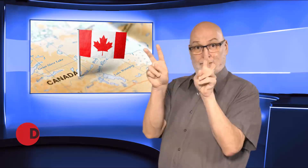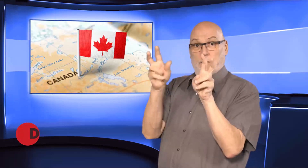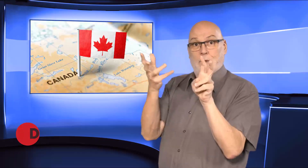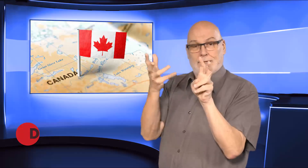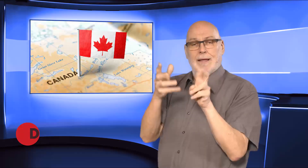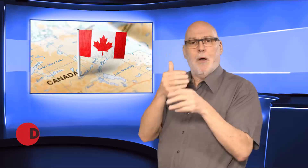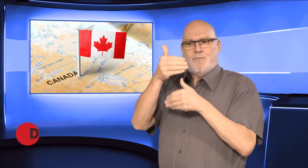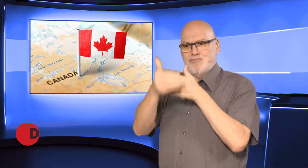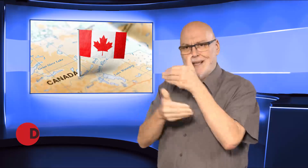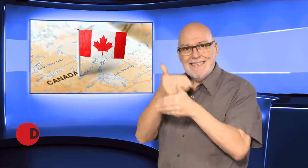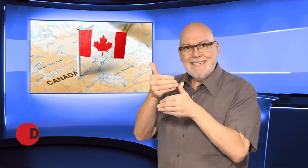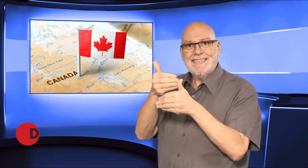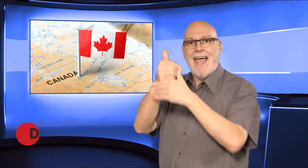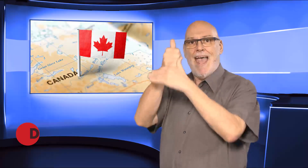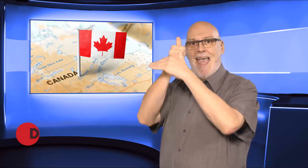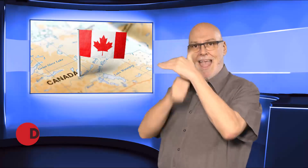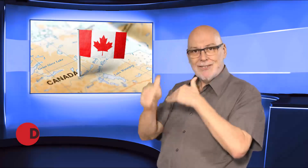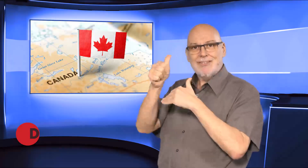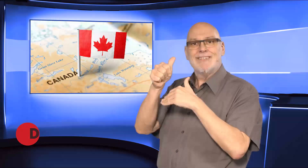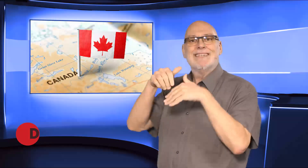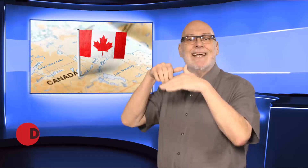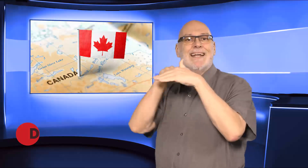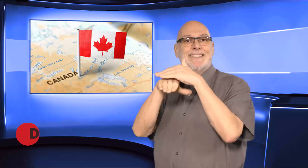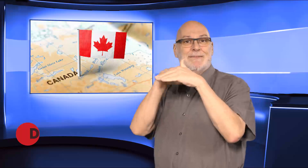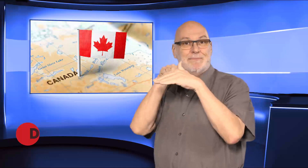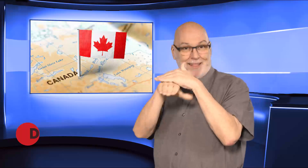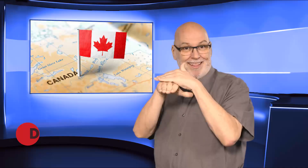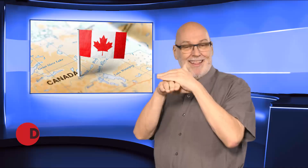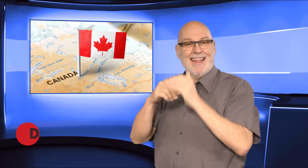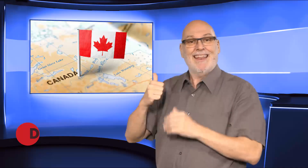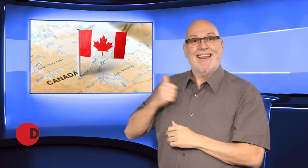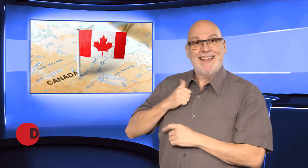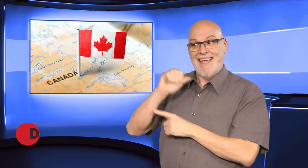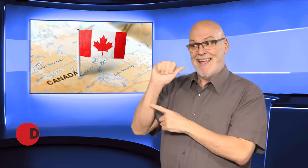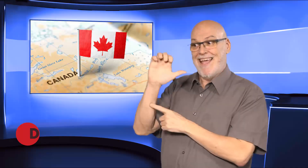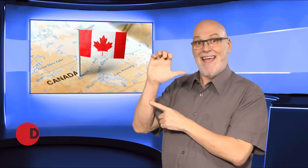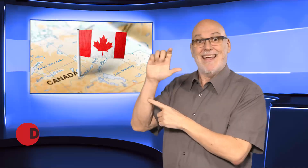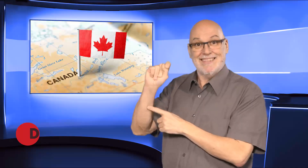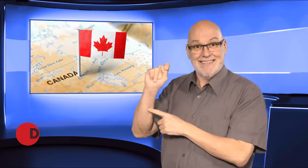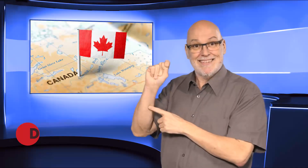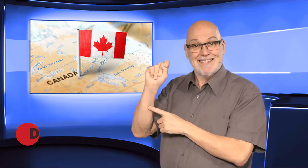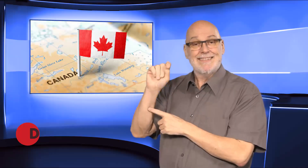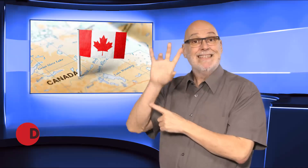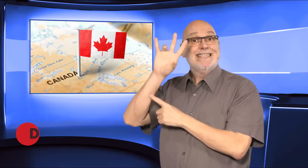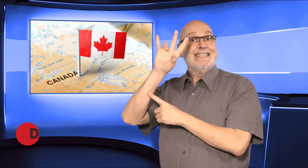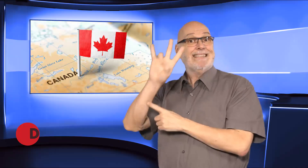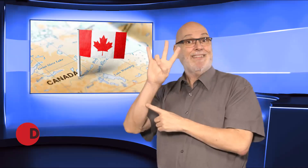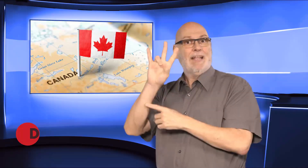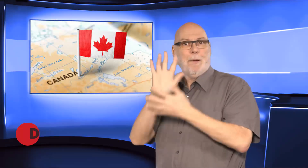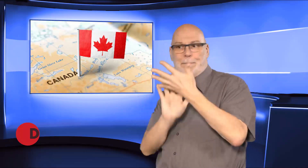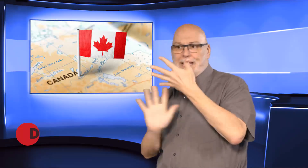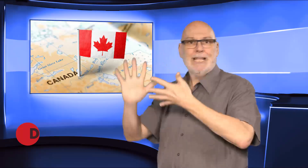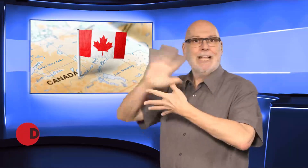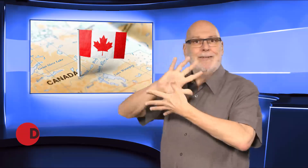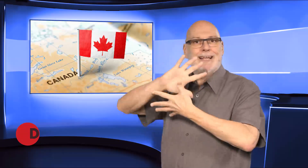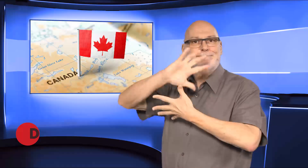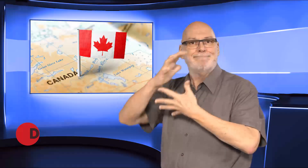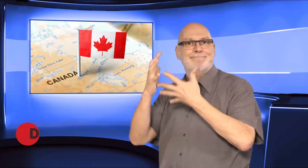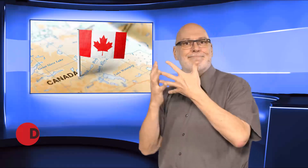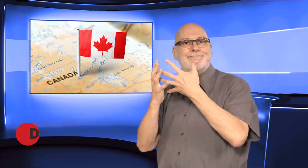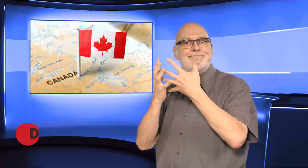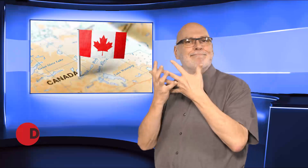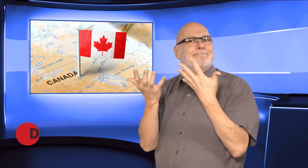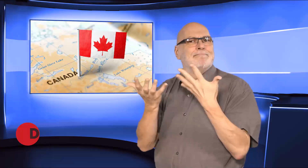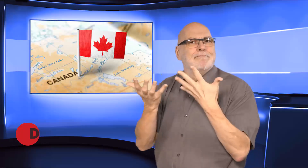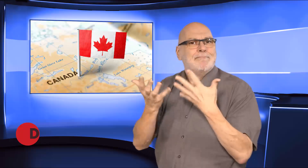"Progress under the Accessible Canada Act's 7 priority areas".